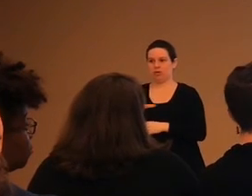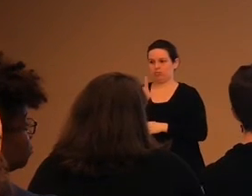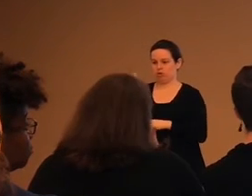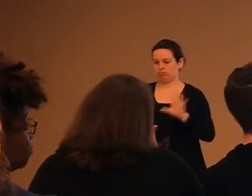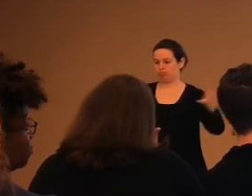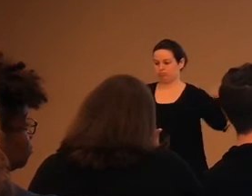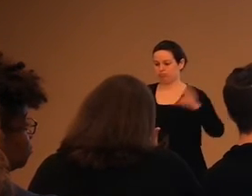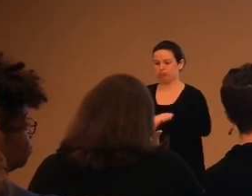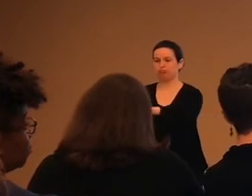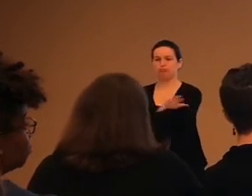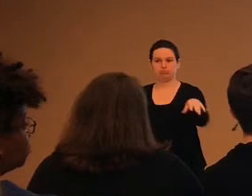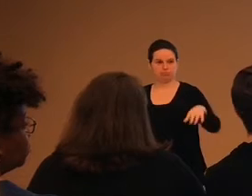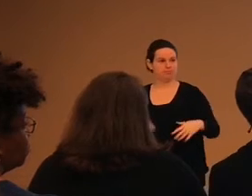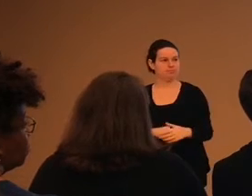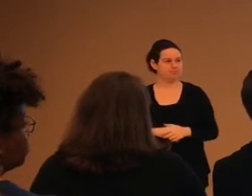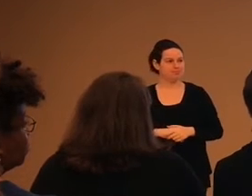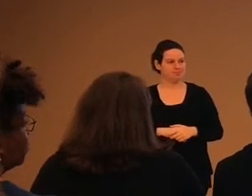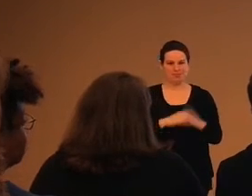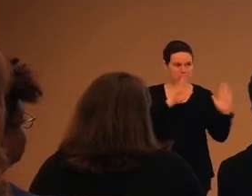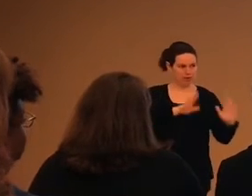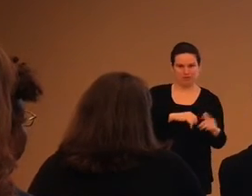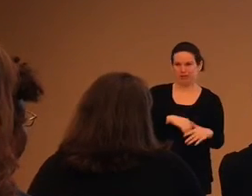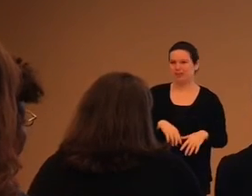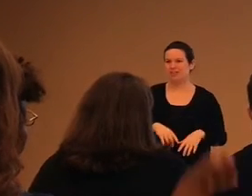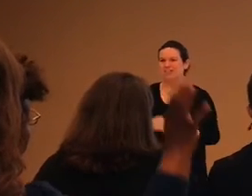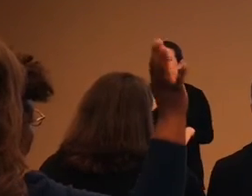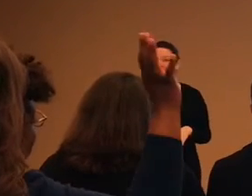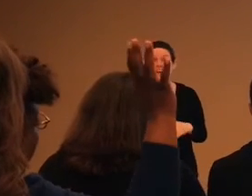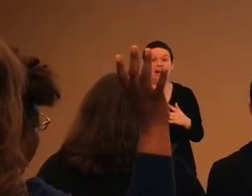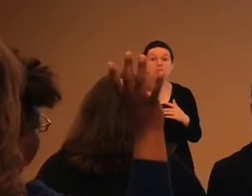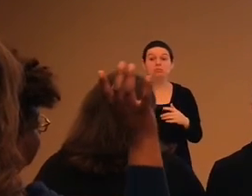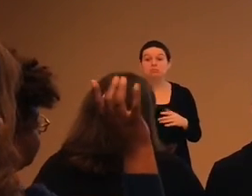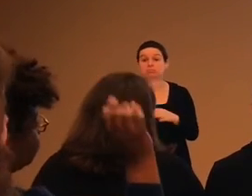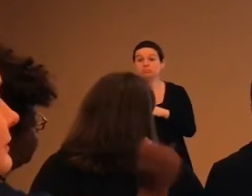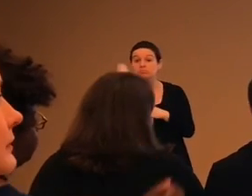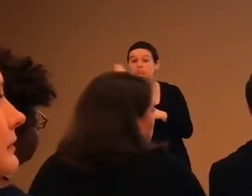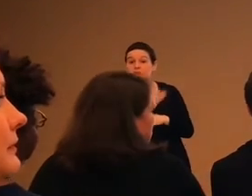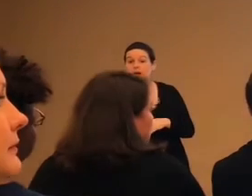How fun was that what anybody else like to share a venue at which you participated